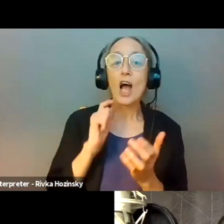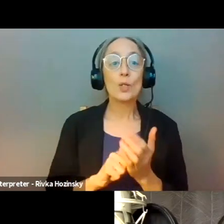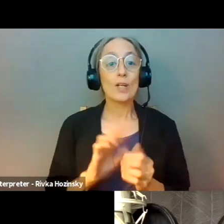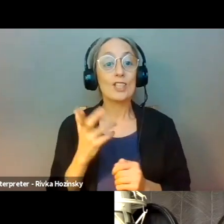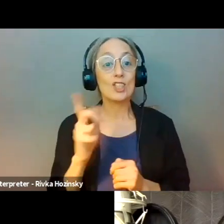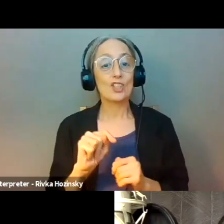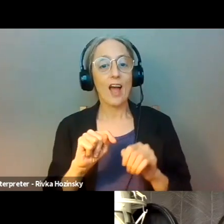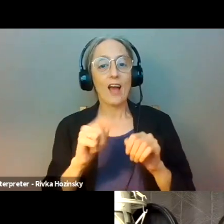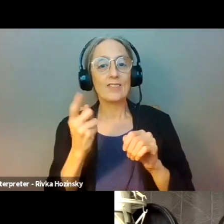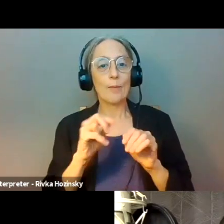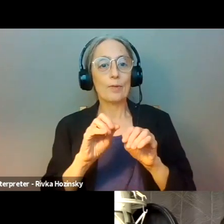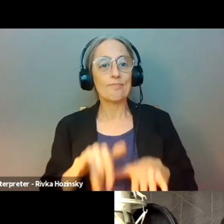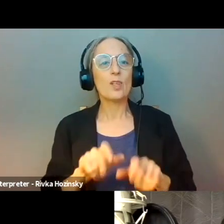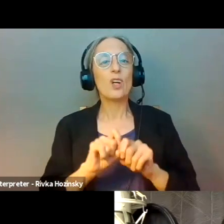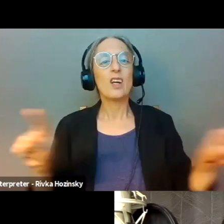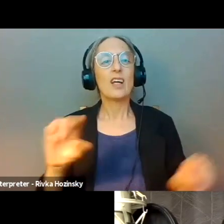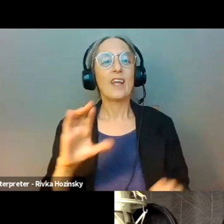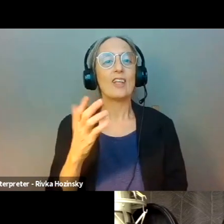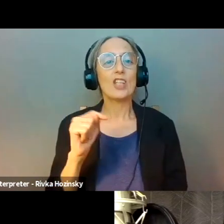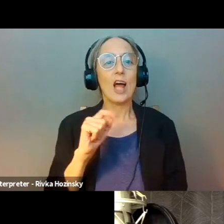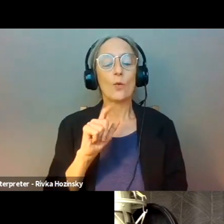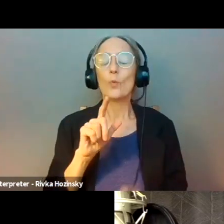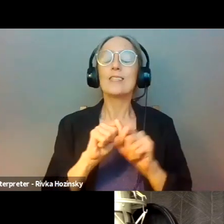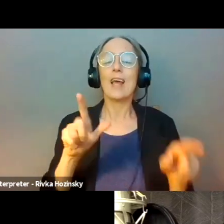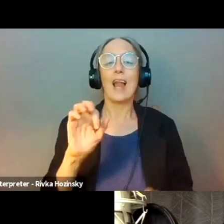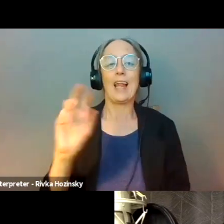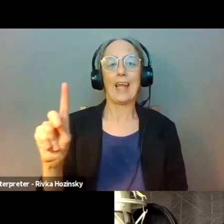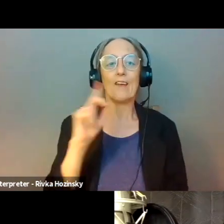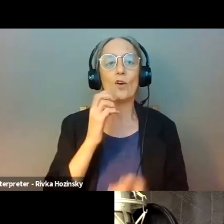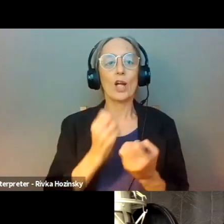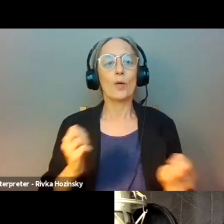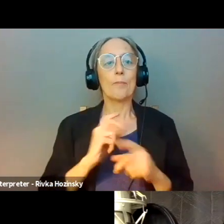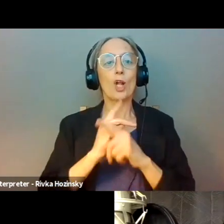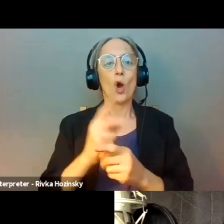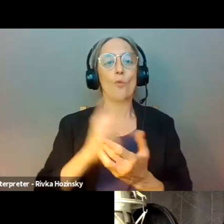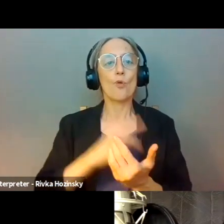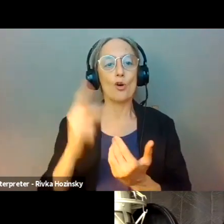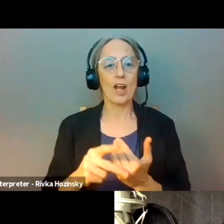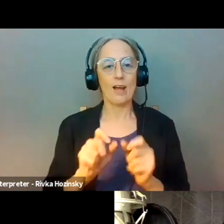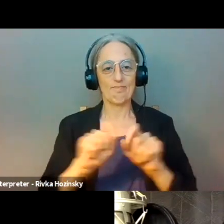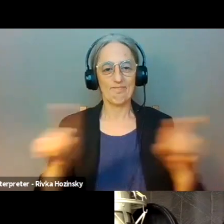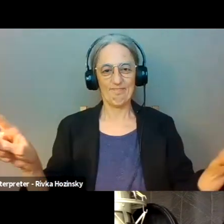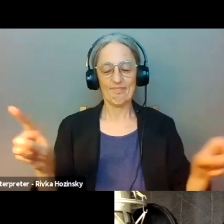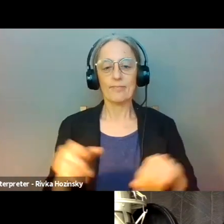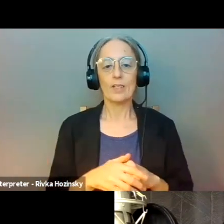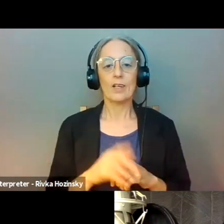we have shared the link to the equipment loan program so you can see all of the pieces that come with it and how to register for it.